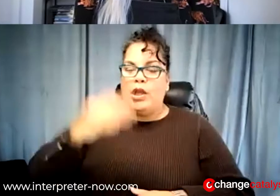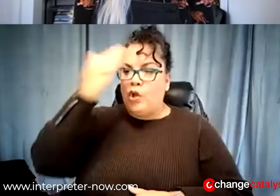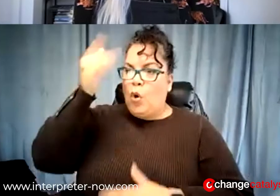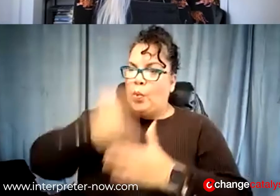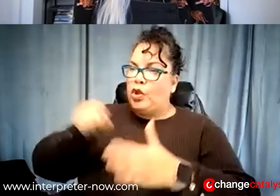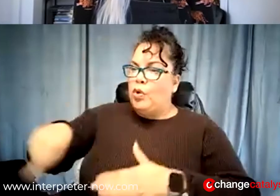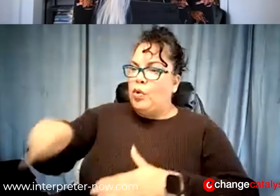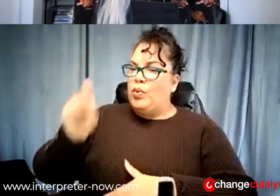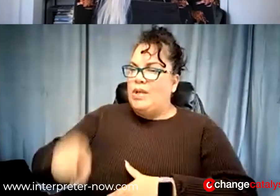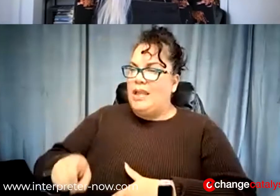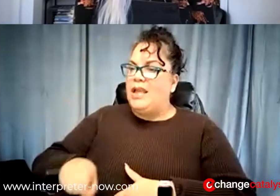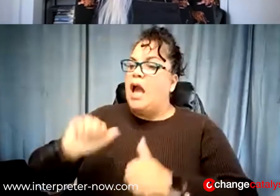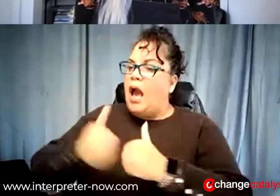This is how you're going to use it. You're going to like it." and kind of shoving it down people's throats in that way.